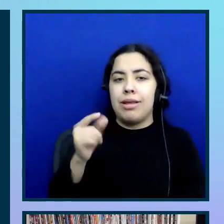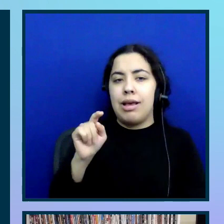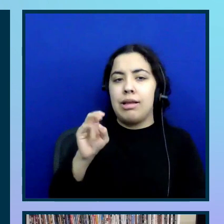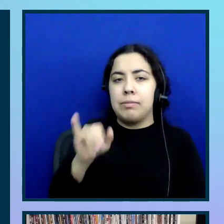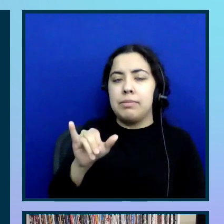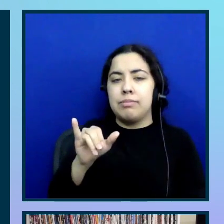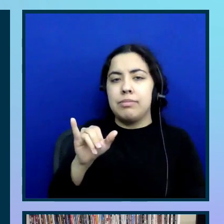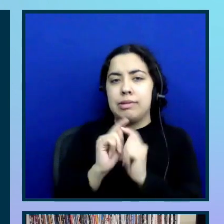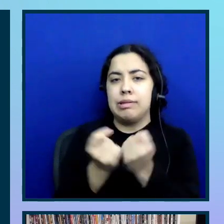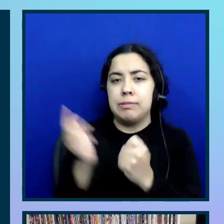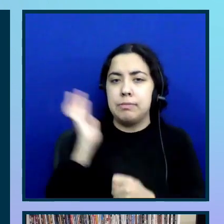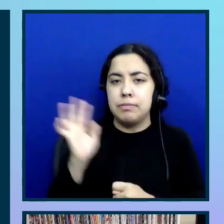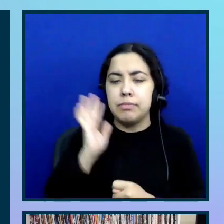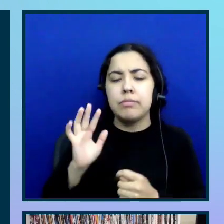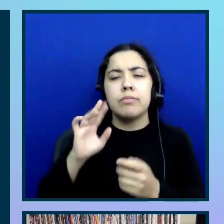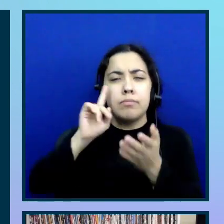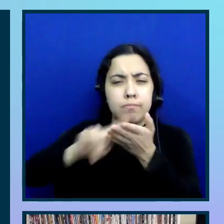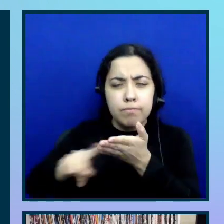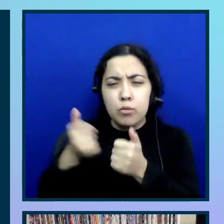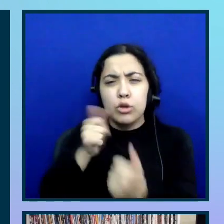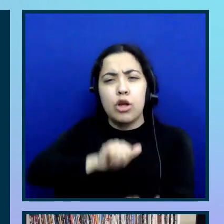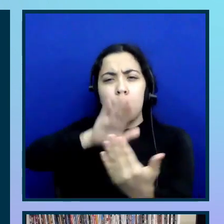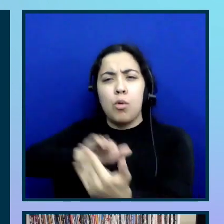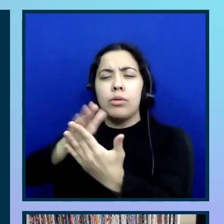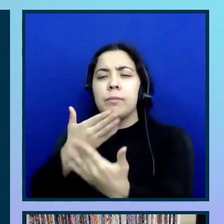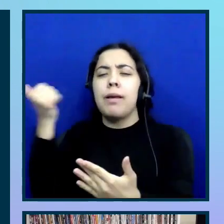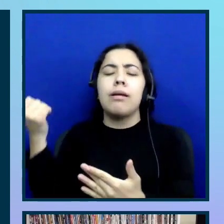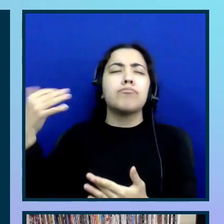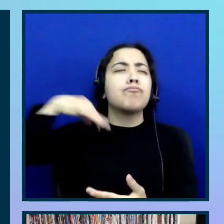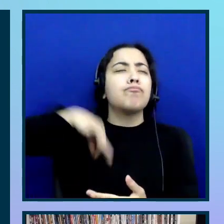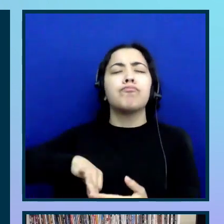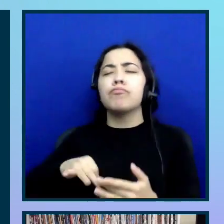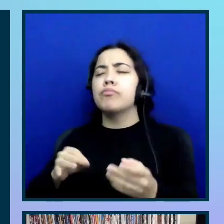was to find out which approach rendered the best, most positive user experience